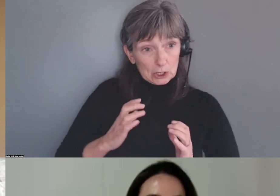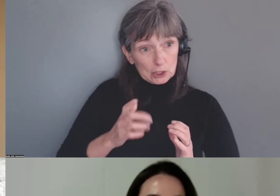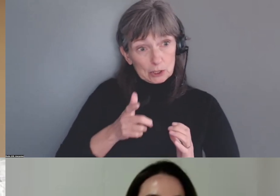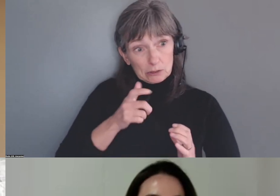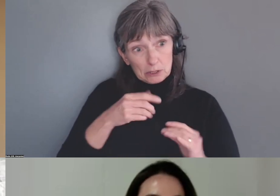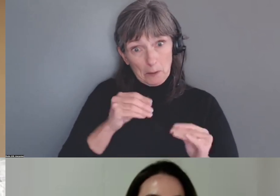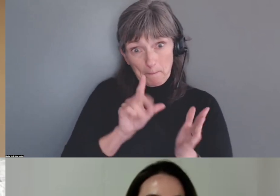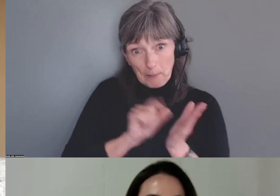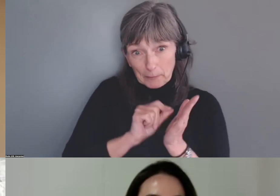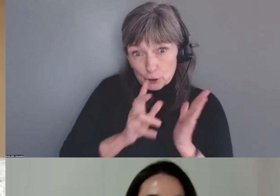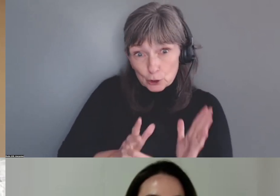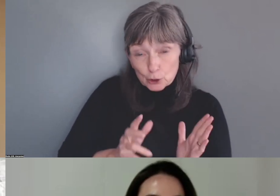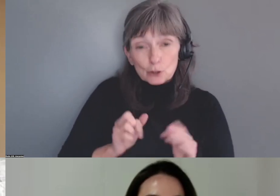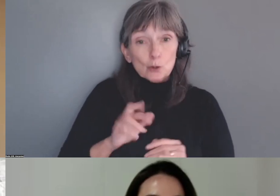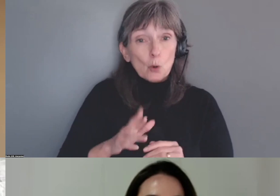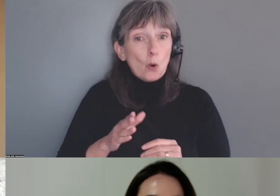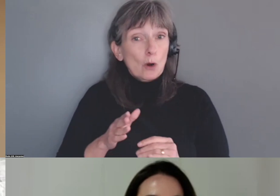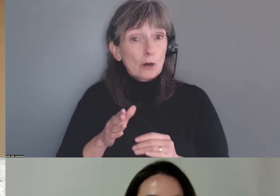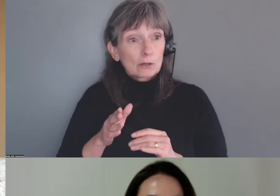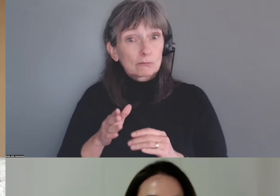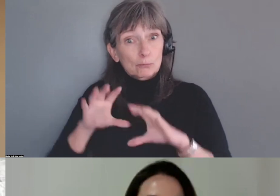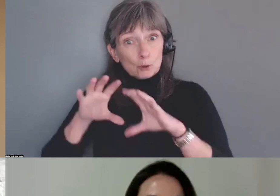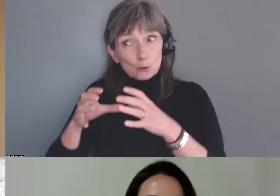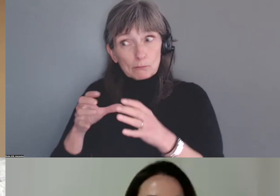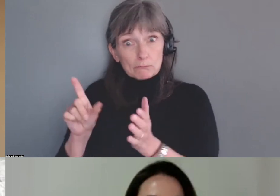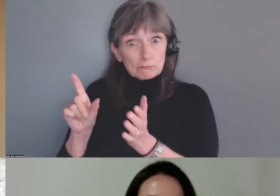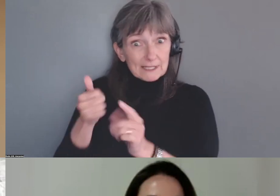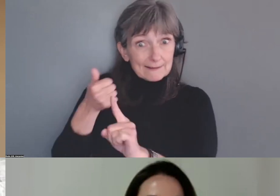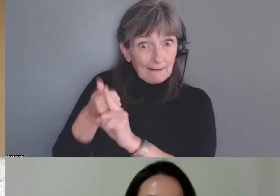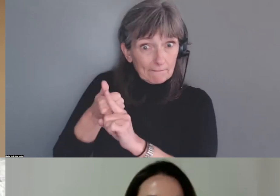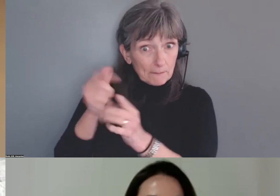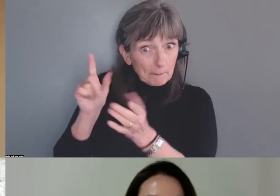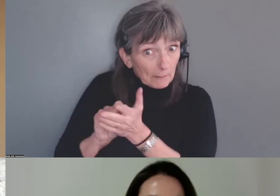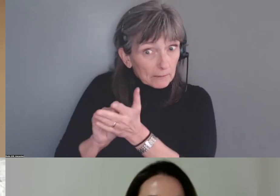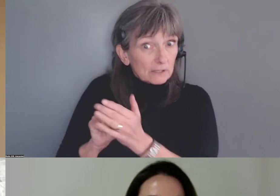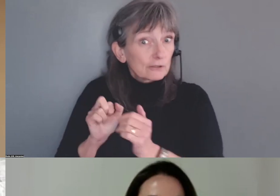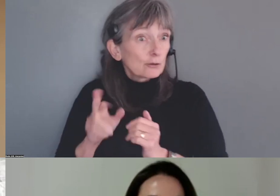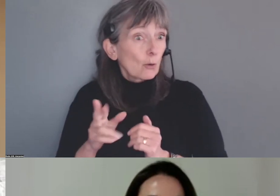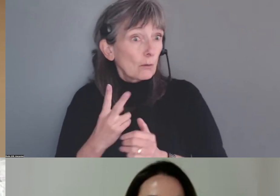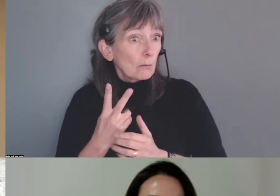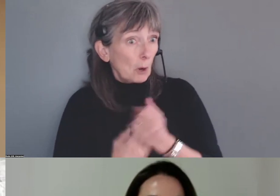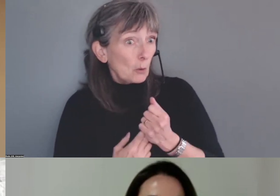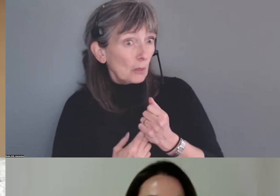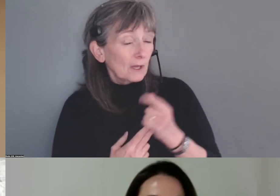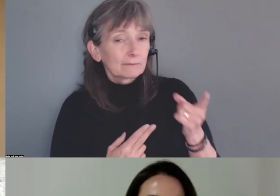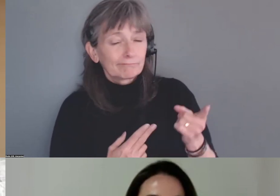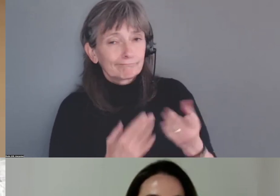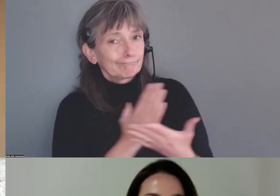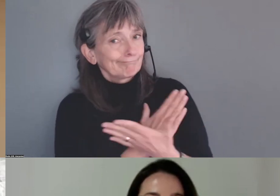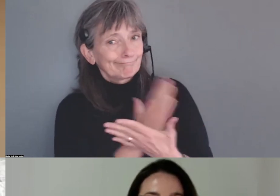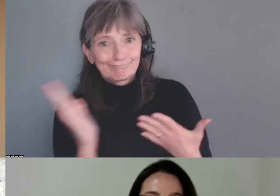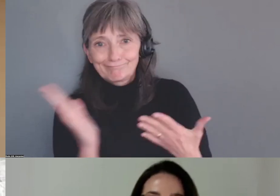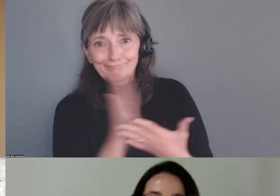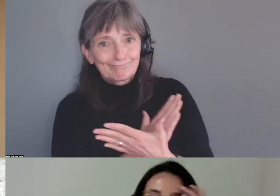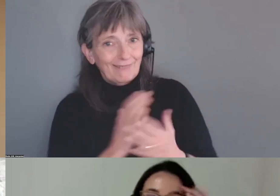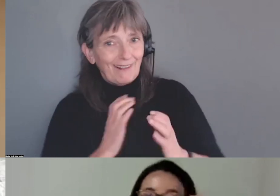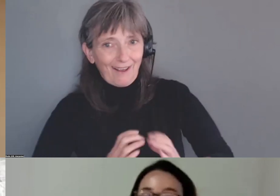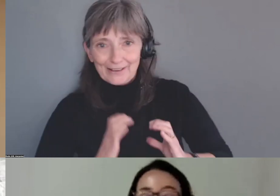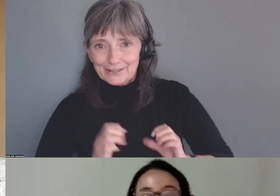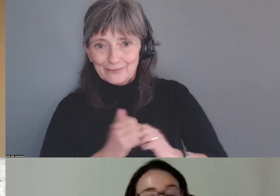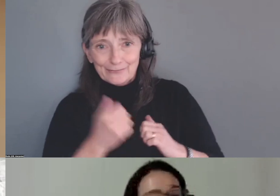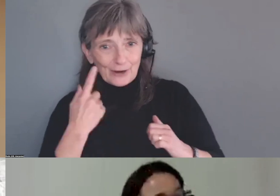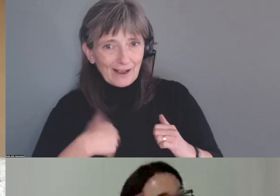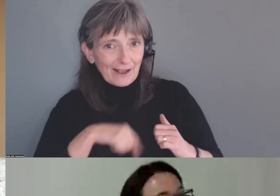are self-publishing or some combination of there? Barbara: It's a whole range of different clients.